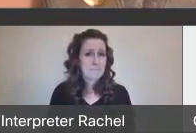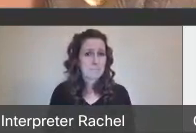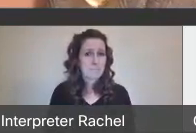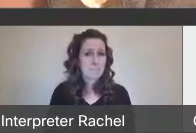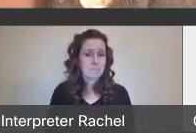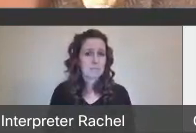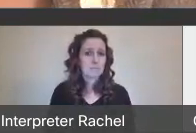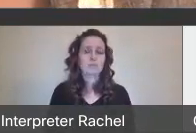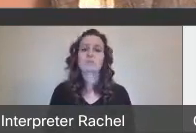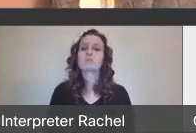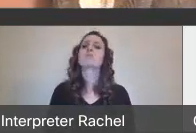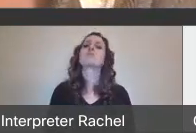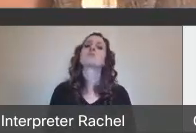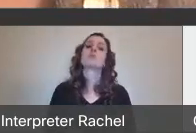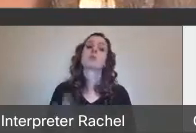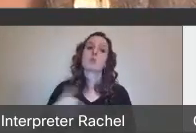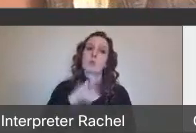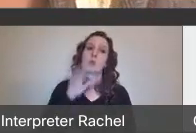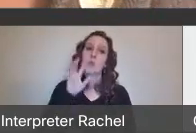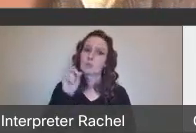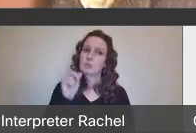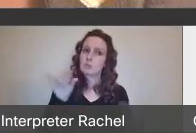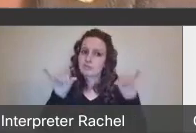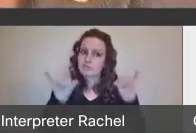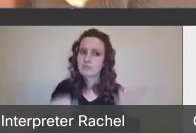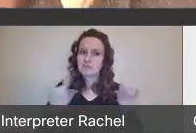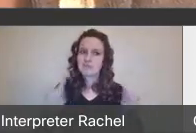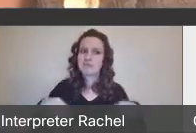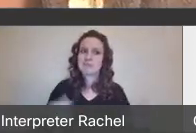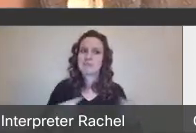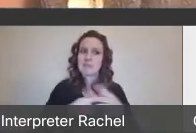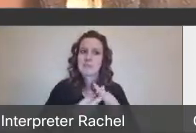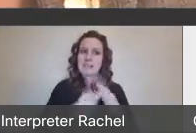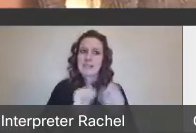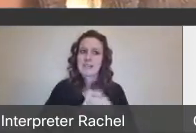[Commissioner Arkoosh] We will do what we've been doing since the beginning of the pandemic, which is following the